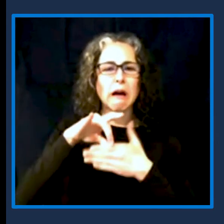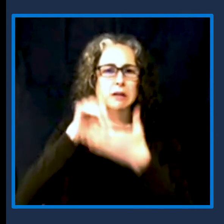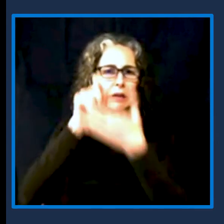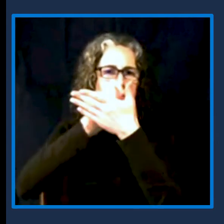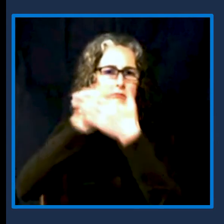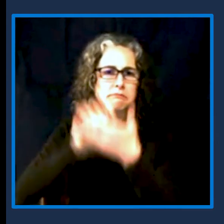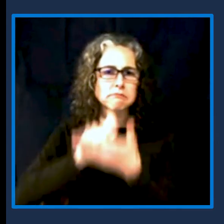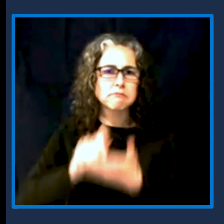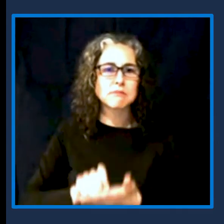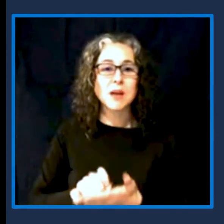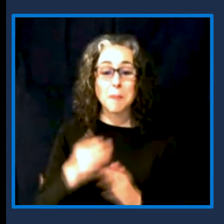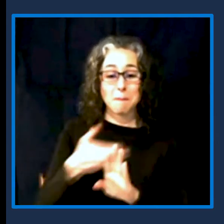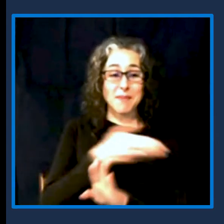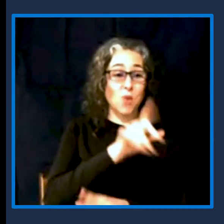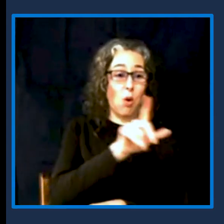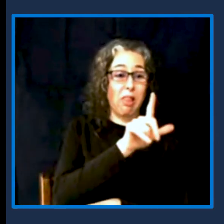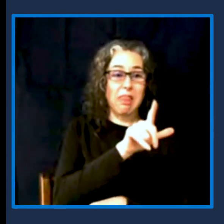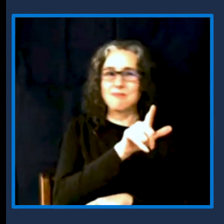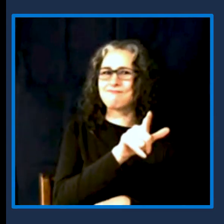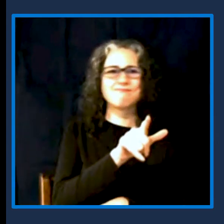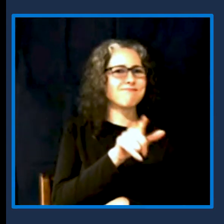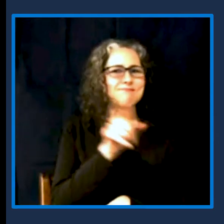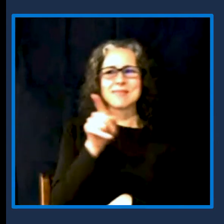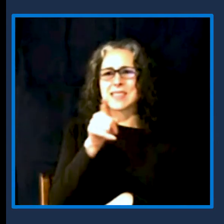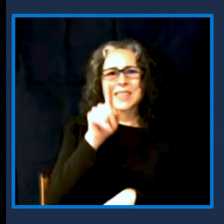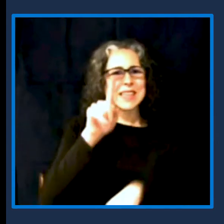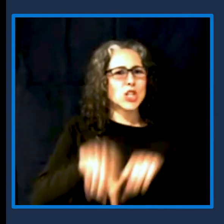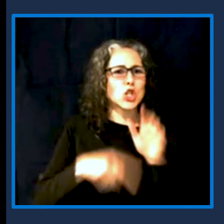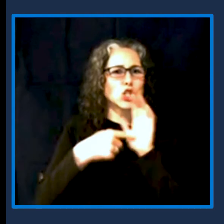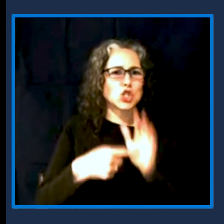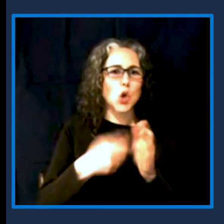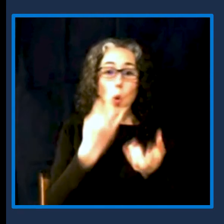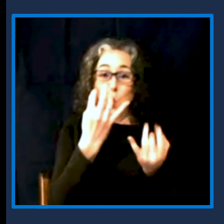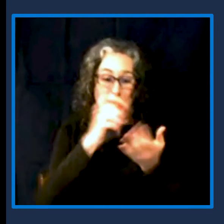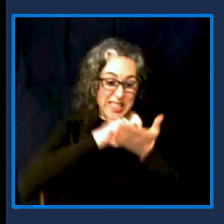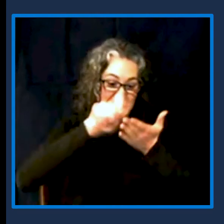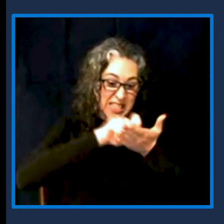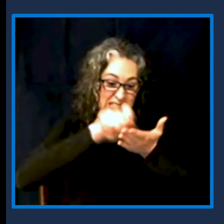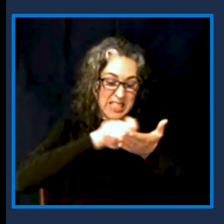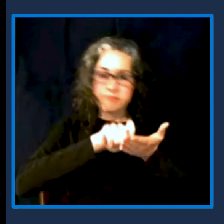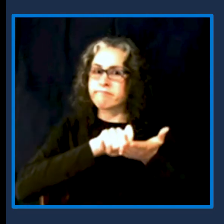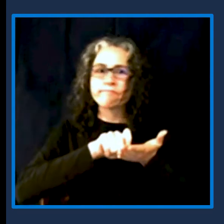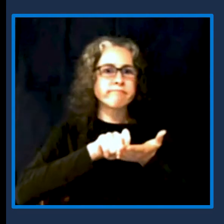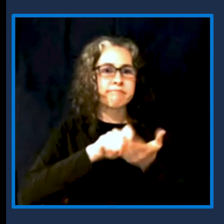that he wasn't able to demonstrate while he was doing the manual task on the left that took him 50